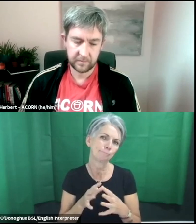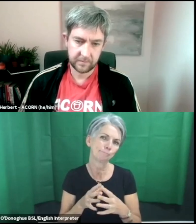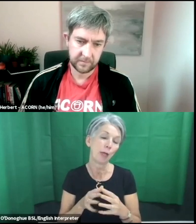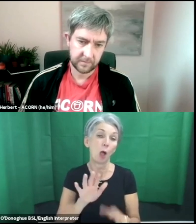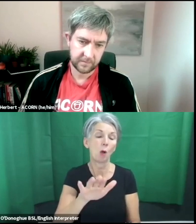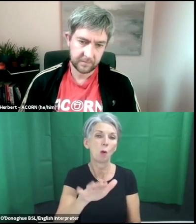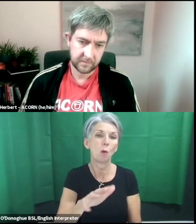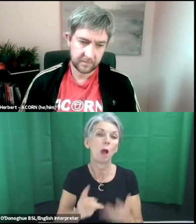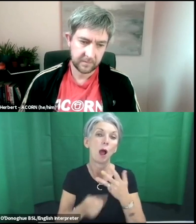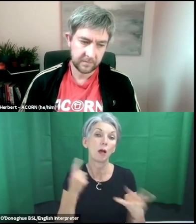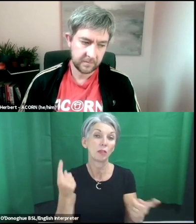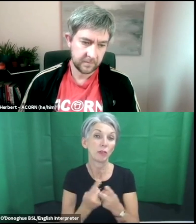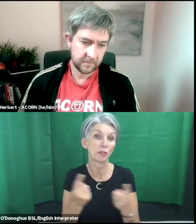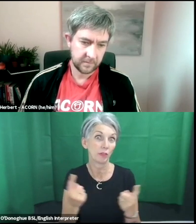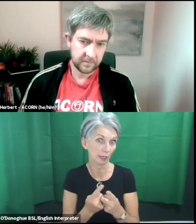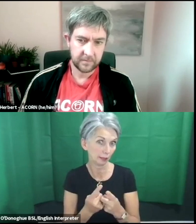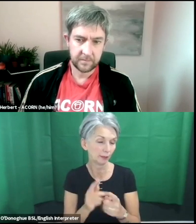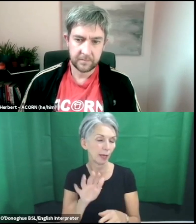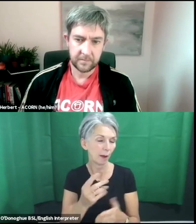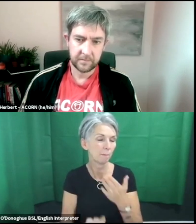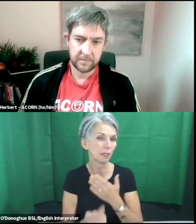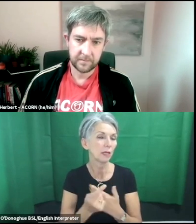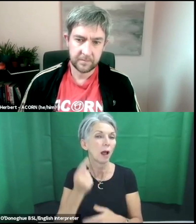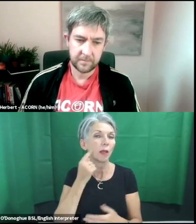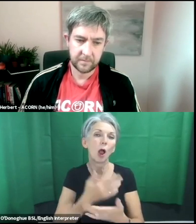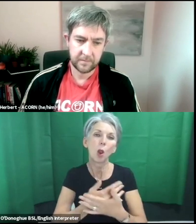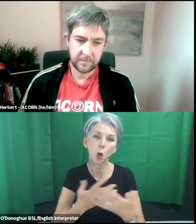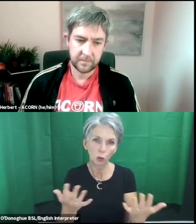The other thing that happens, and this is what I think a lot of unions like us